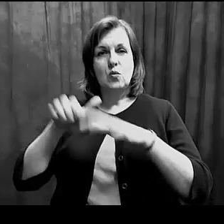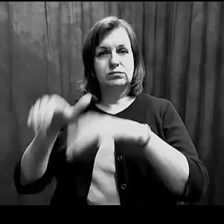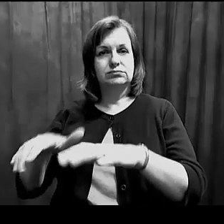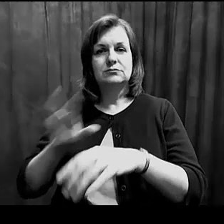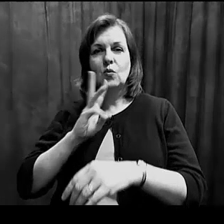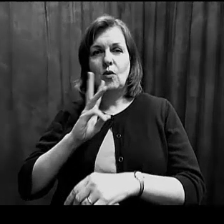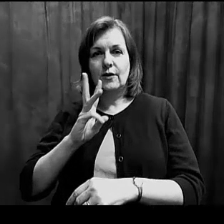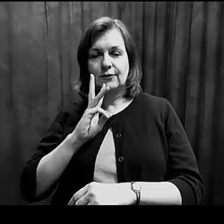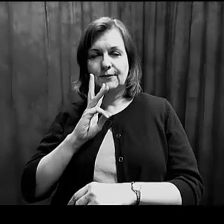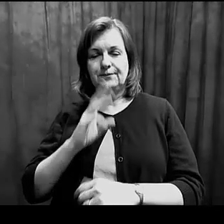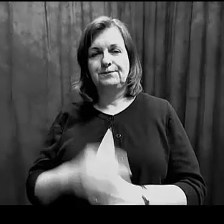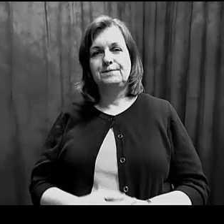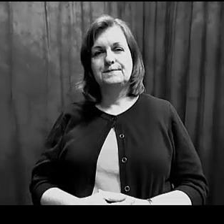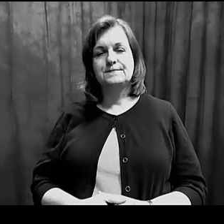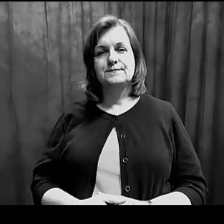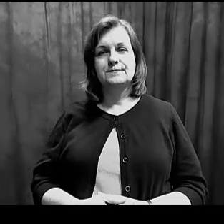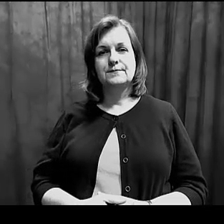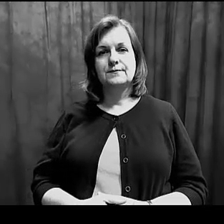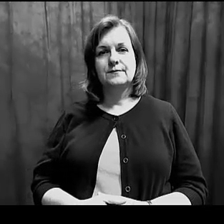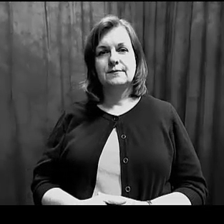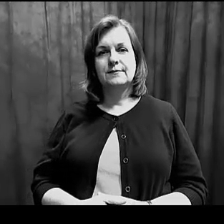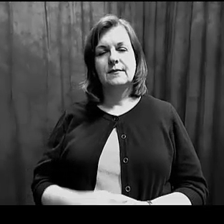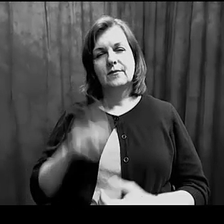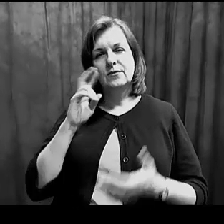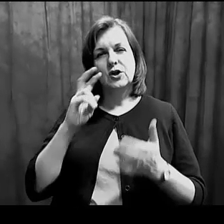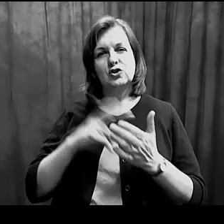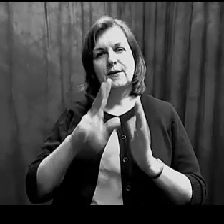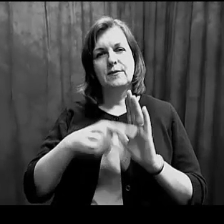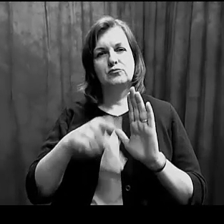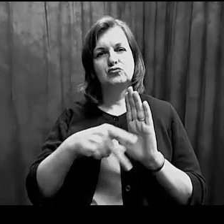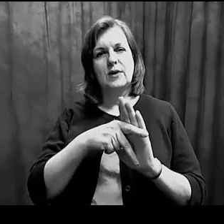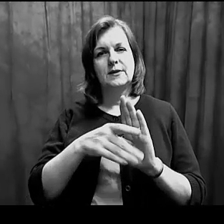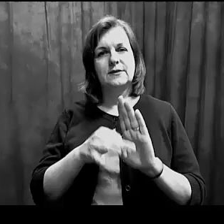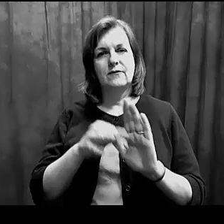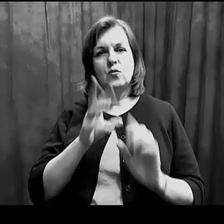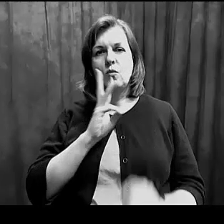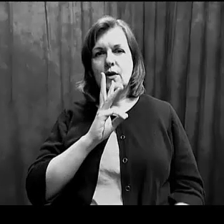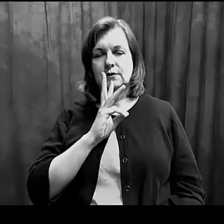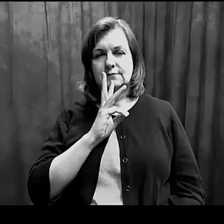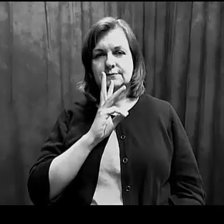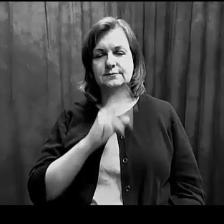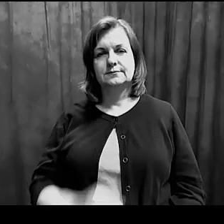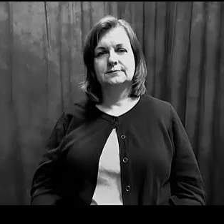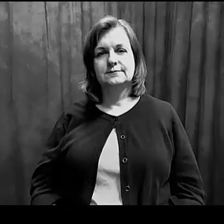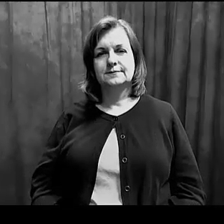very important when we look at properties of water